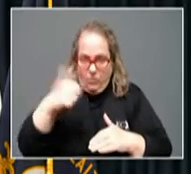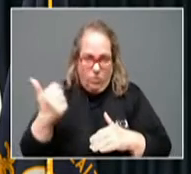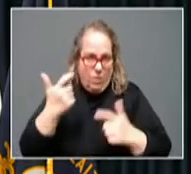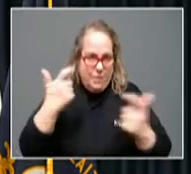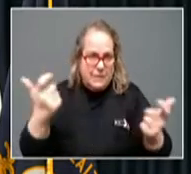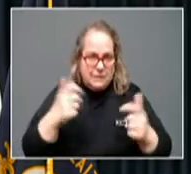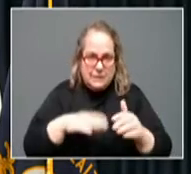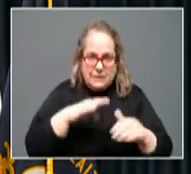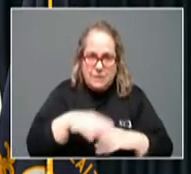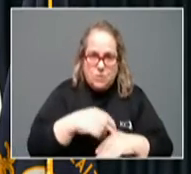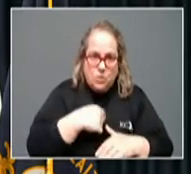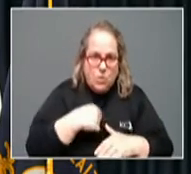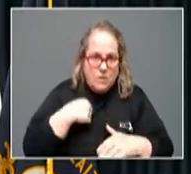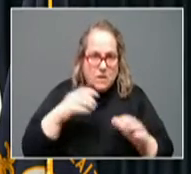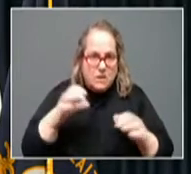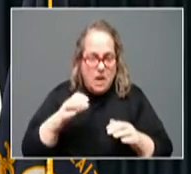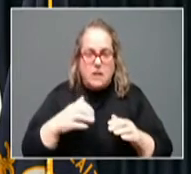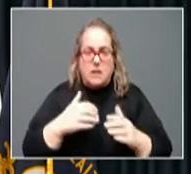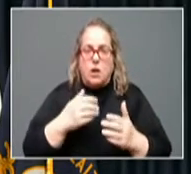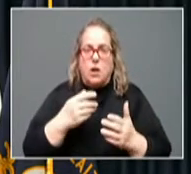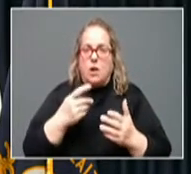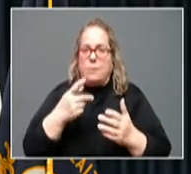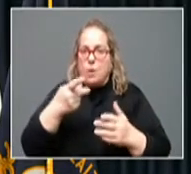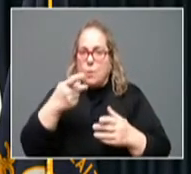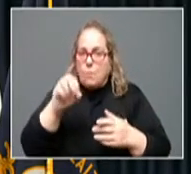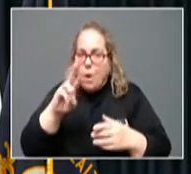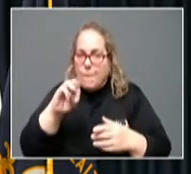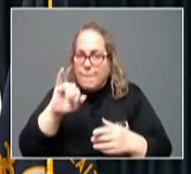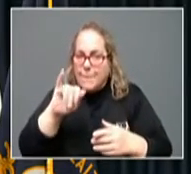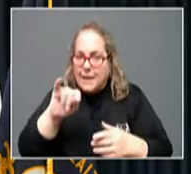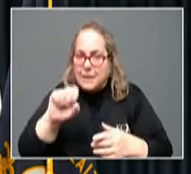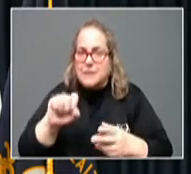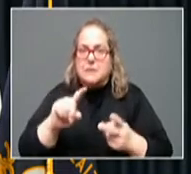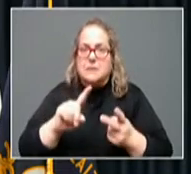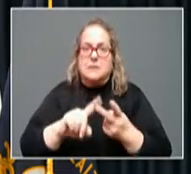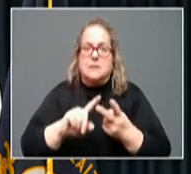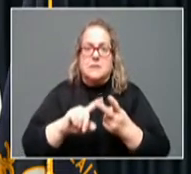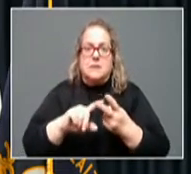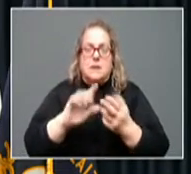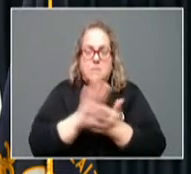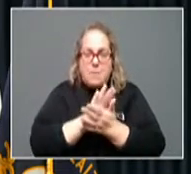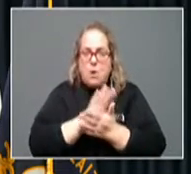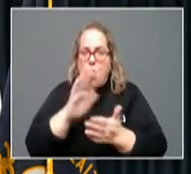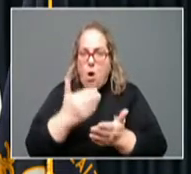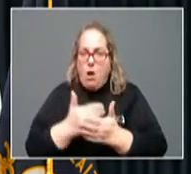to get through with a project that is on track and so exciting when we made